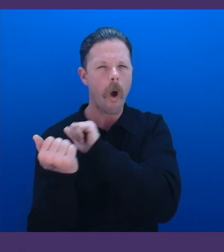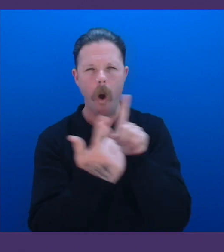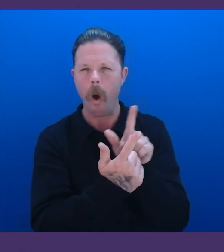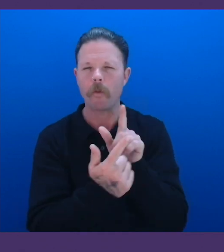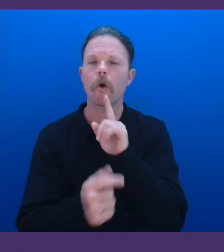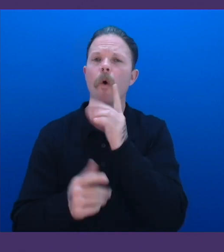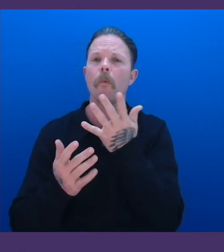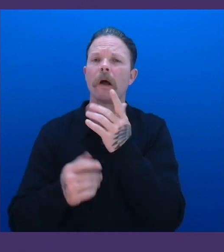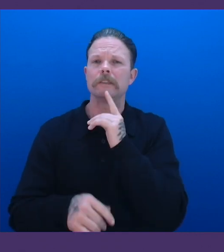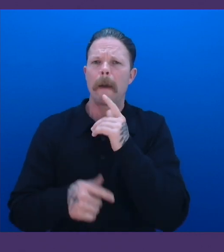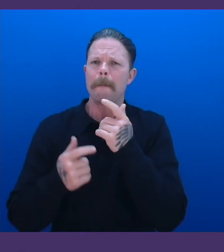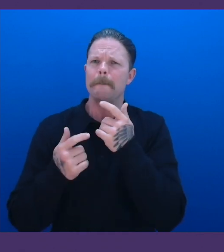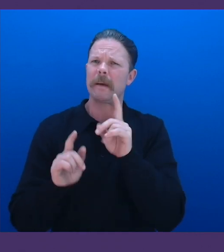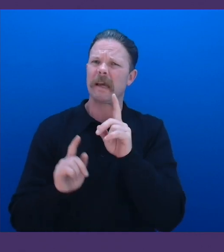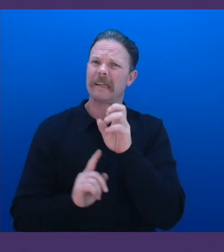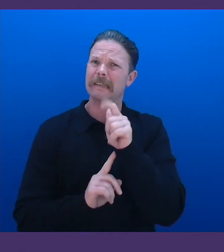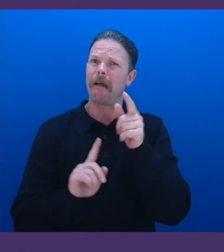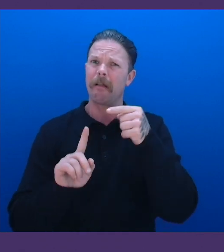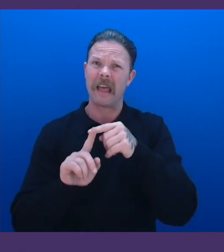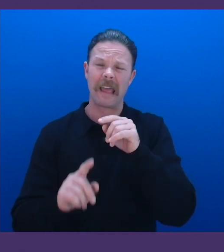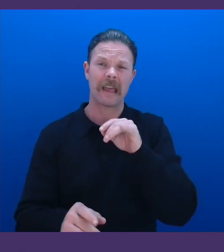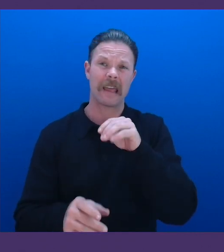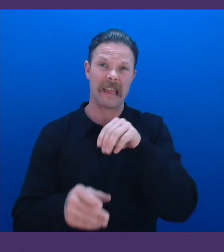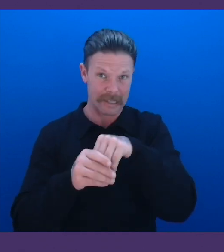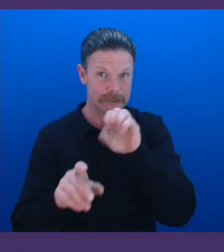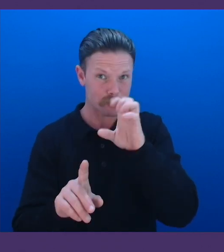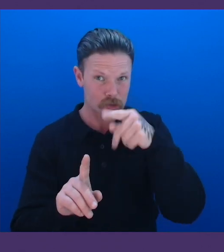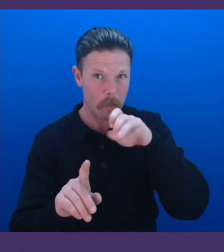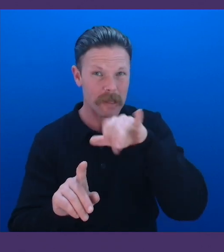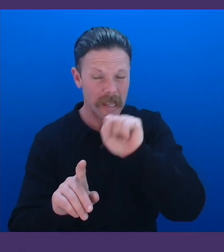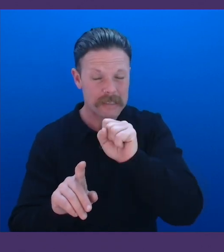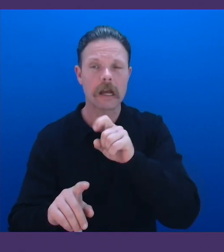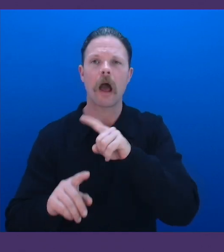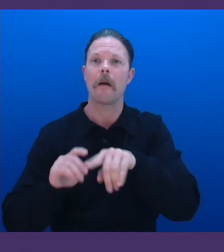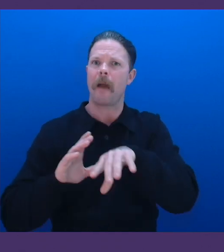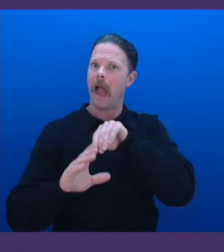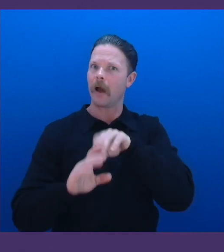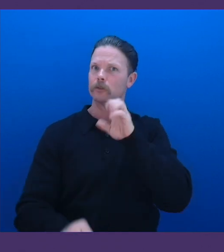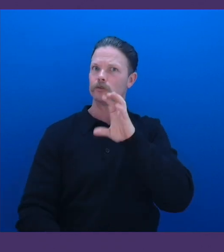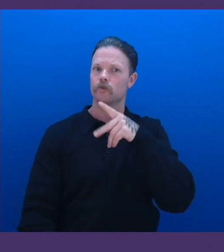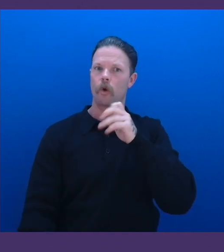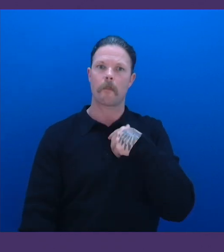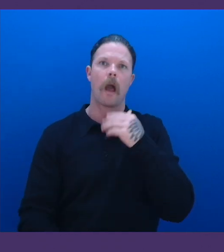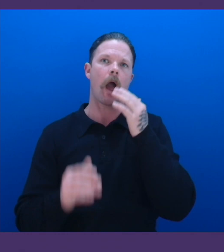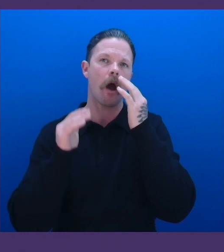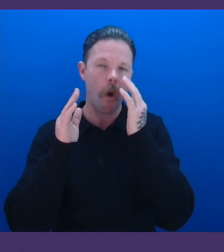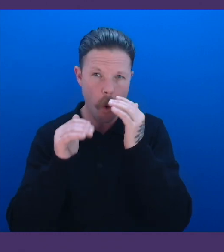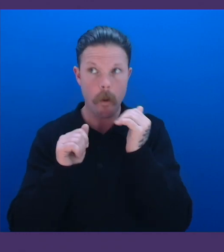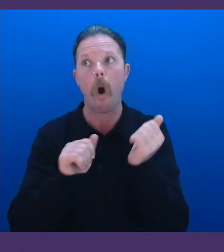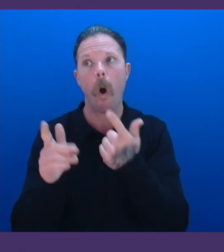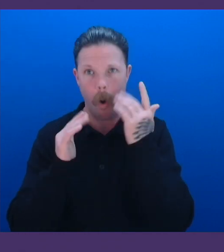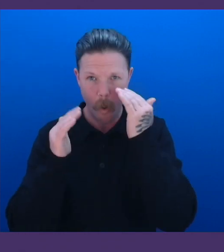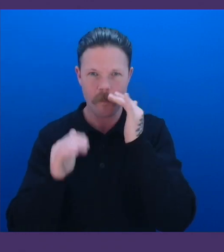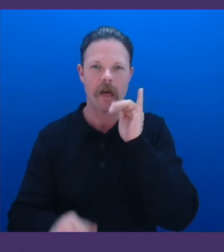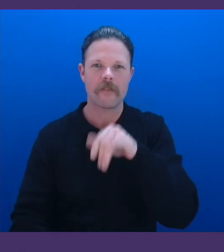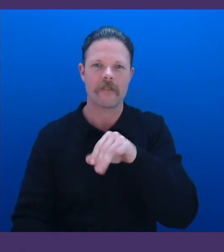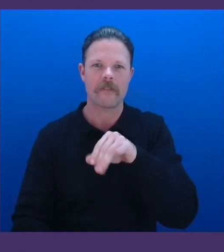maybe not as big of a deal if you're out of scope. I still think we all hope that the EAA is going to improve accessibility even for products